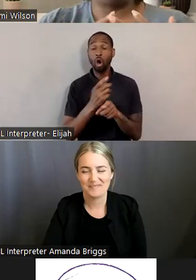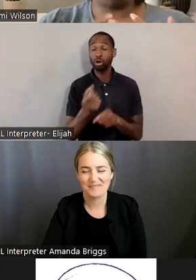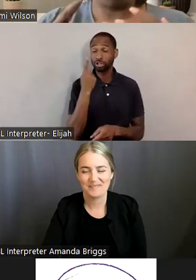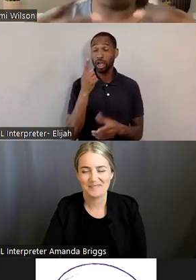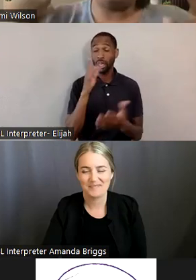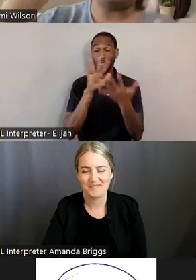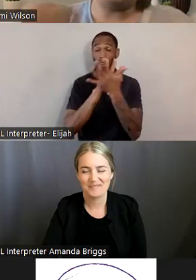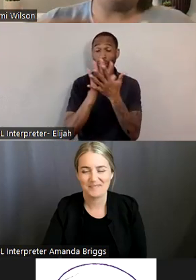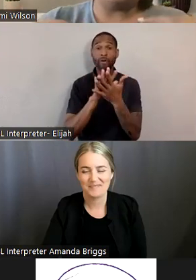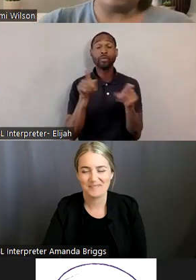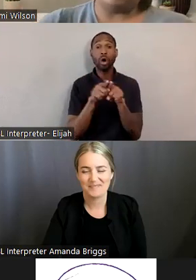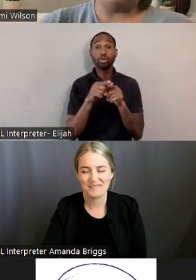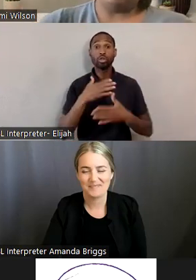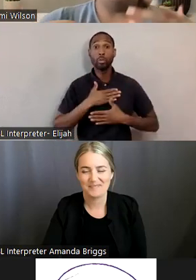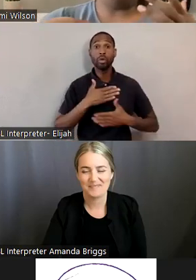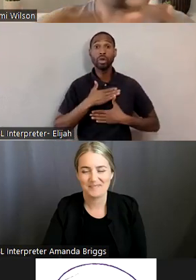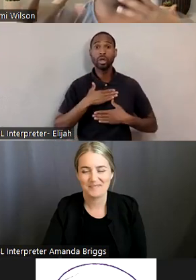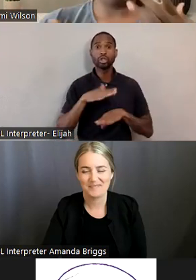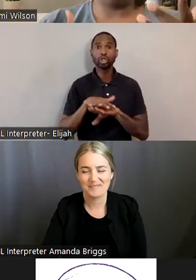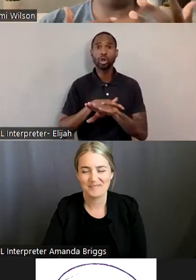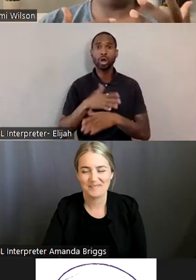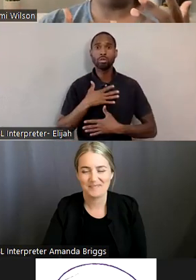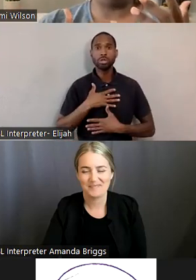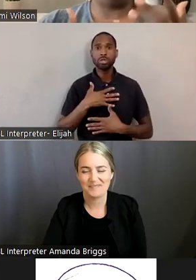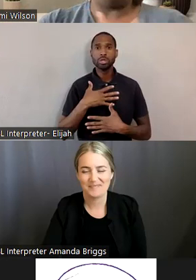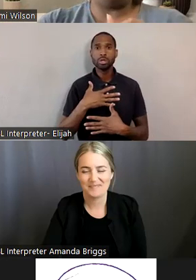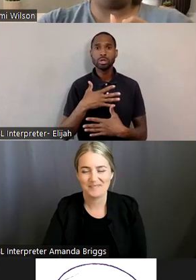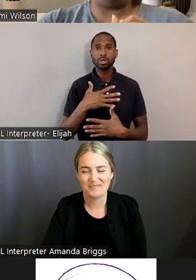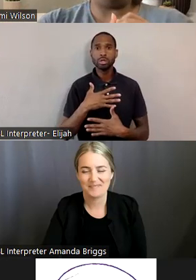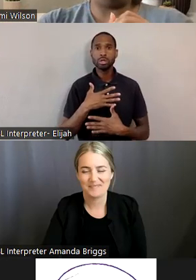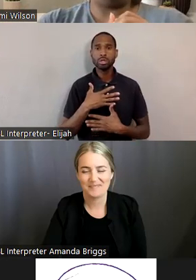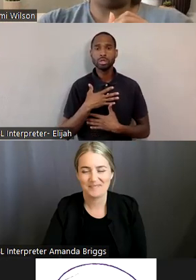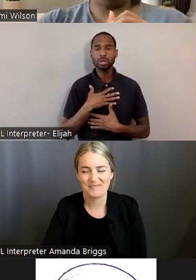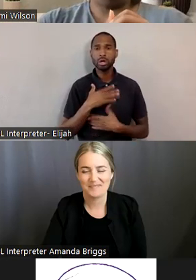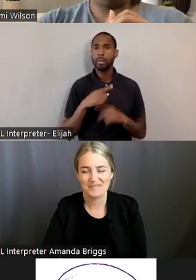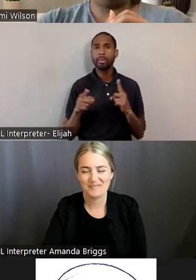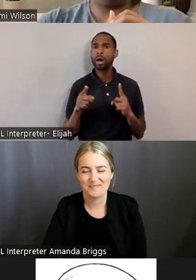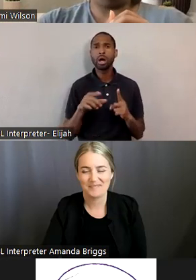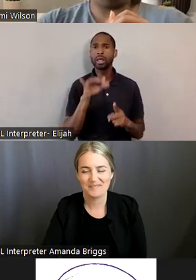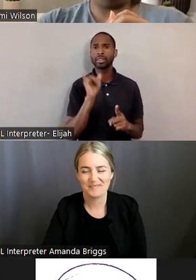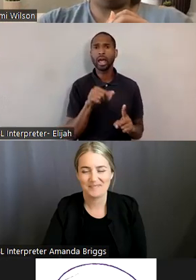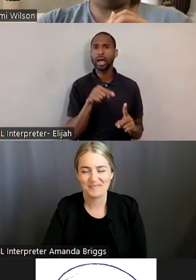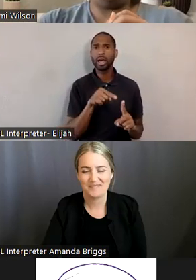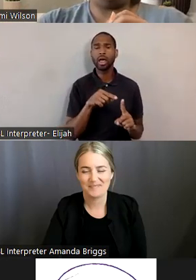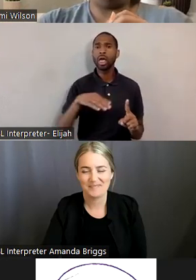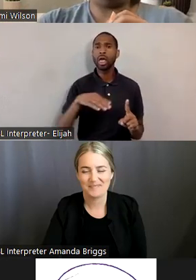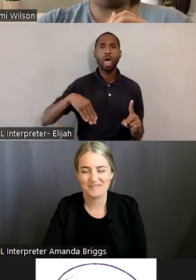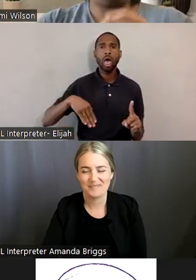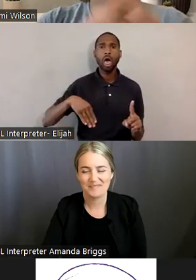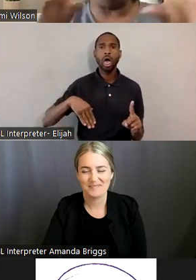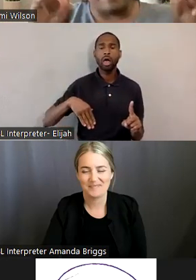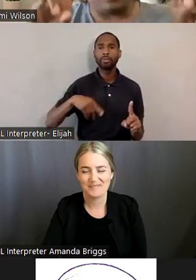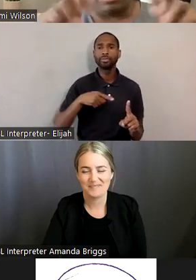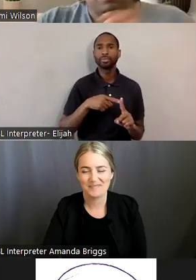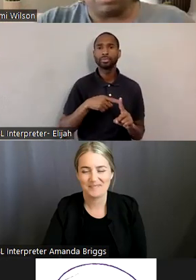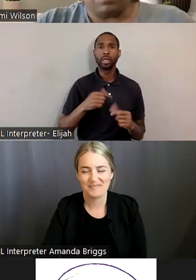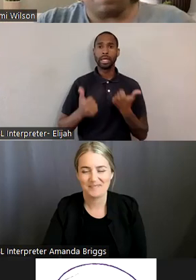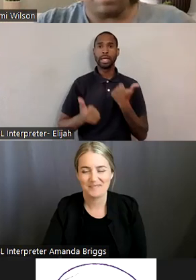their breathing may slow down, but it's still not in a danger zone, so to speak.